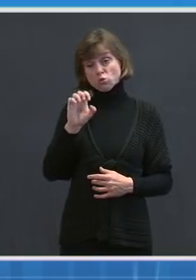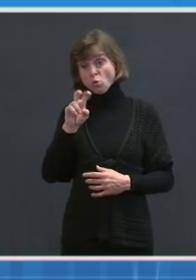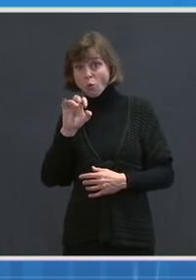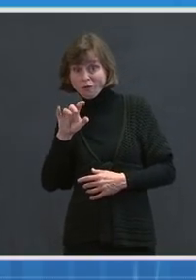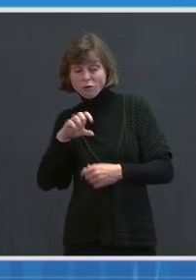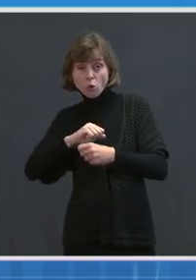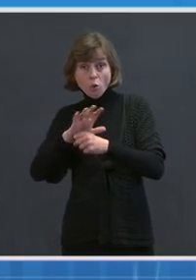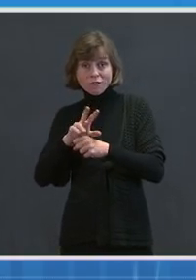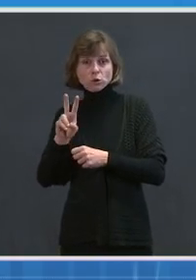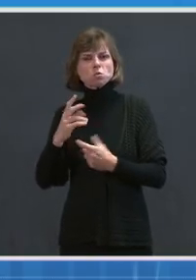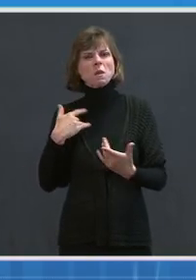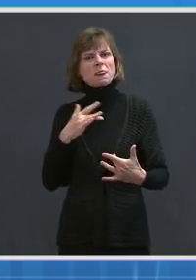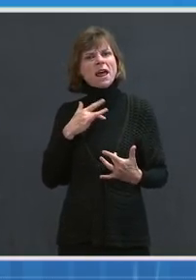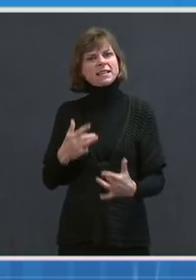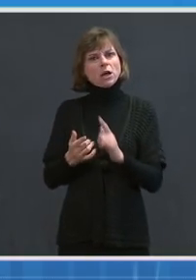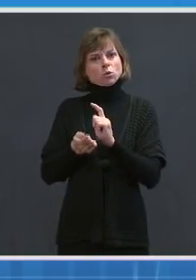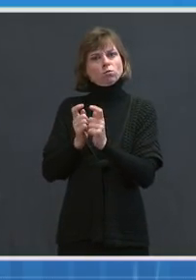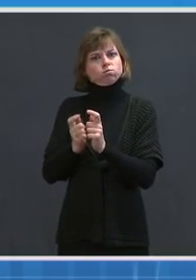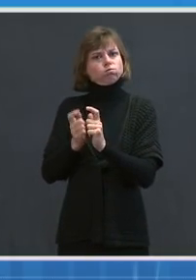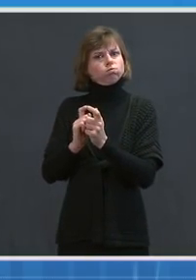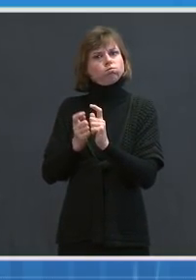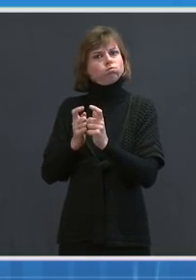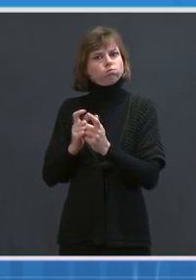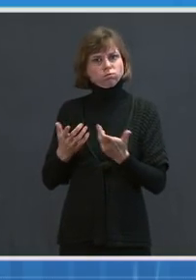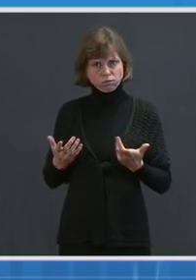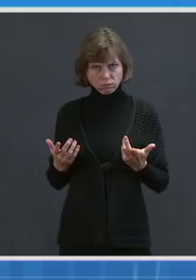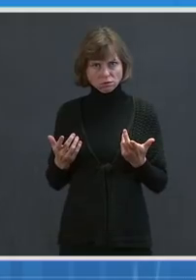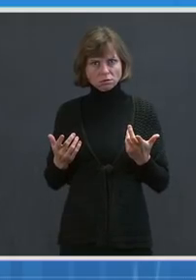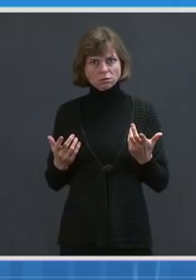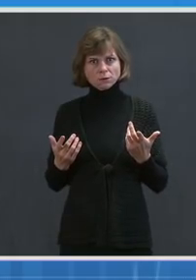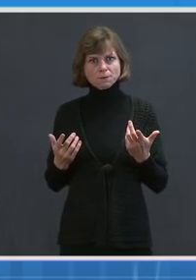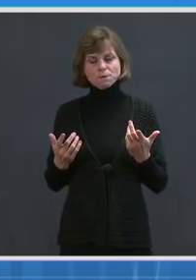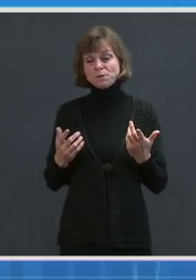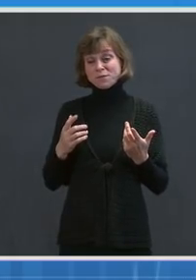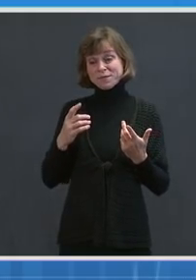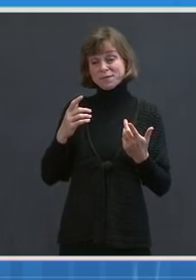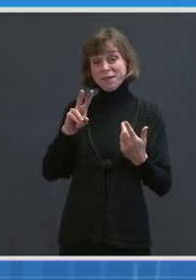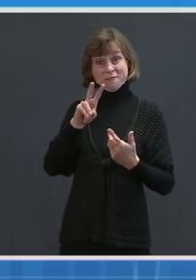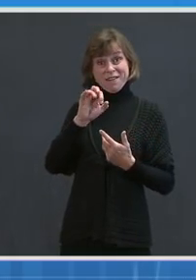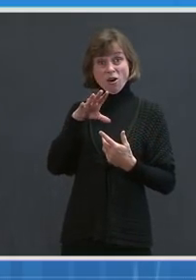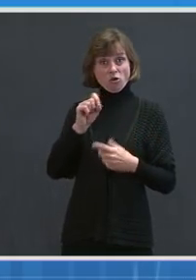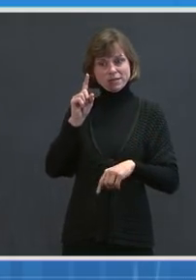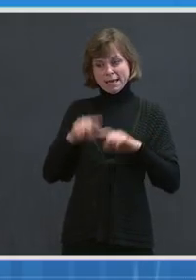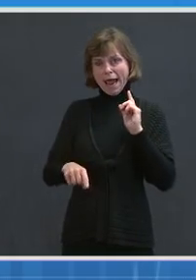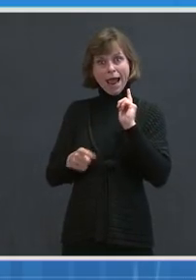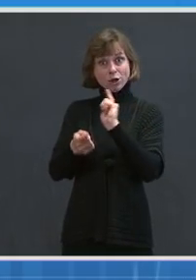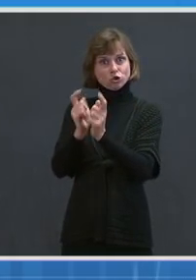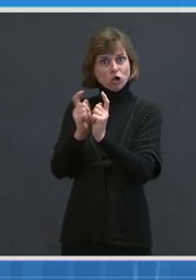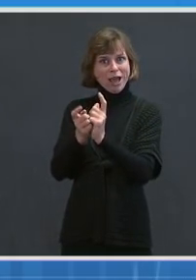They have poor proofreading mechanisms. A virus cannot mutate if it doesn't replicate.